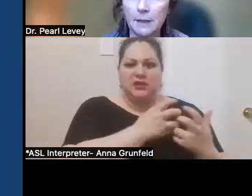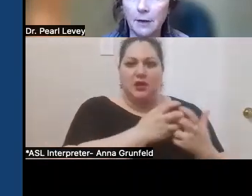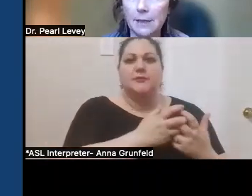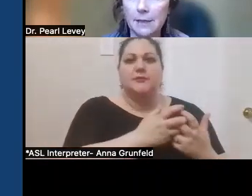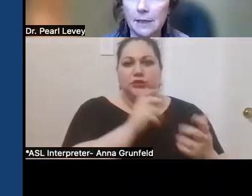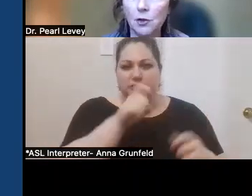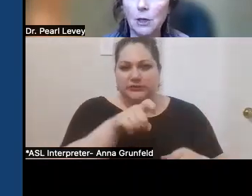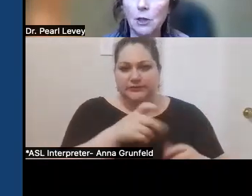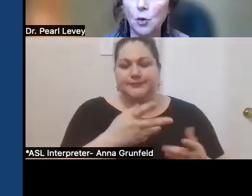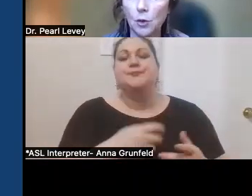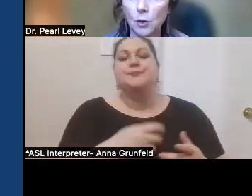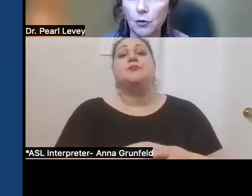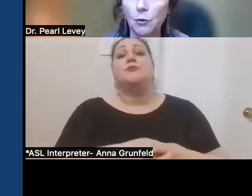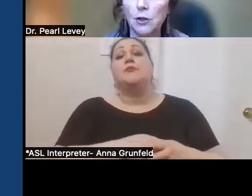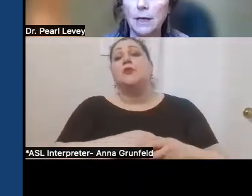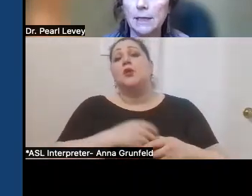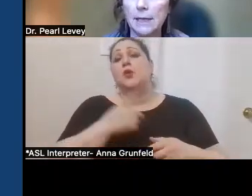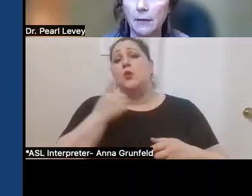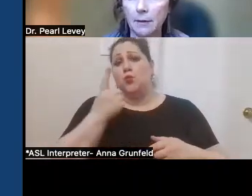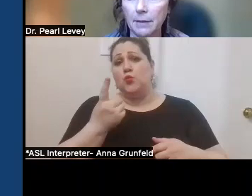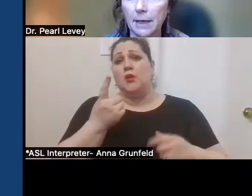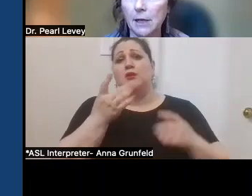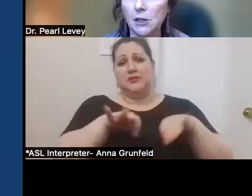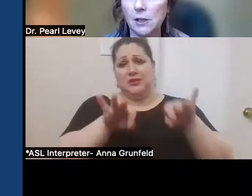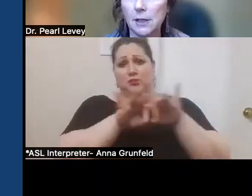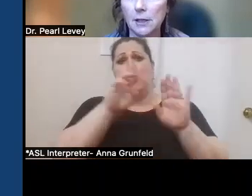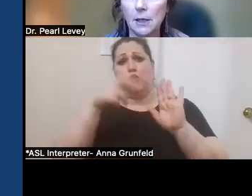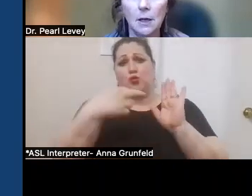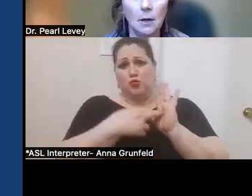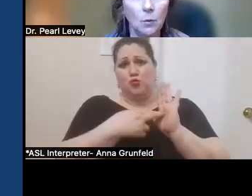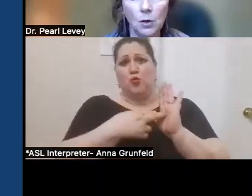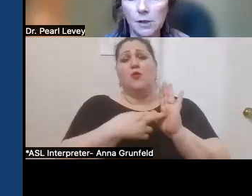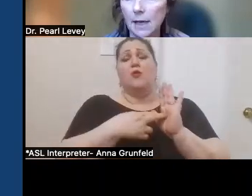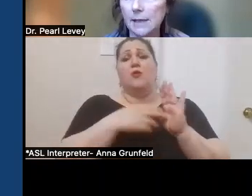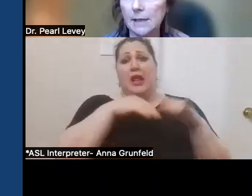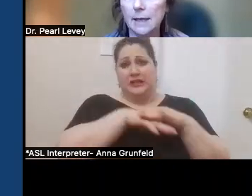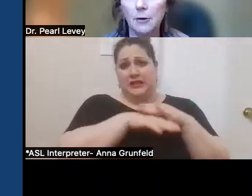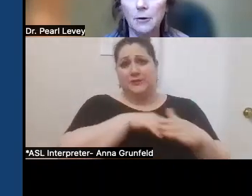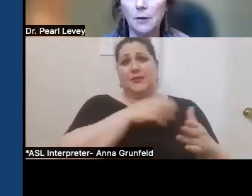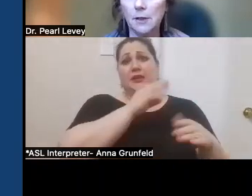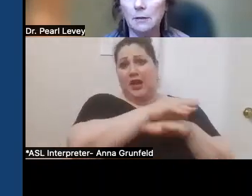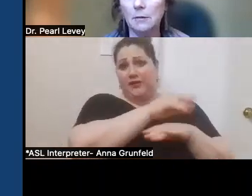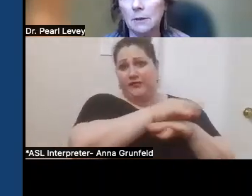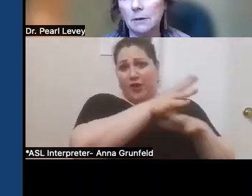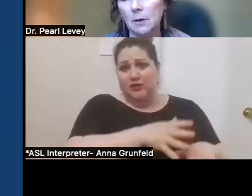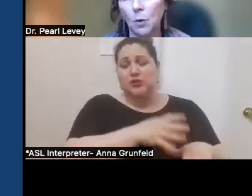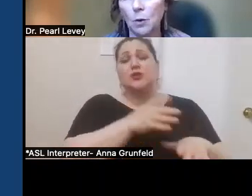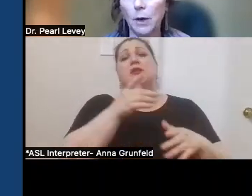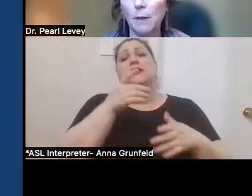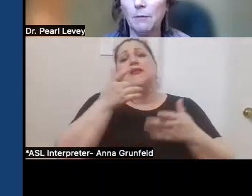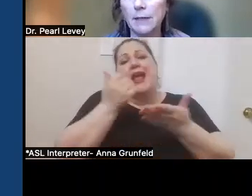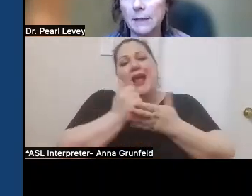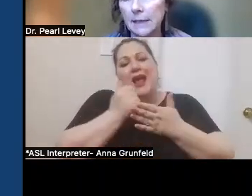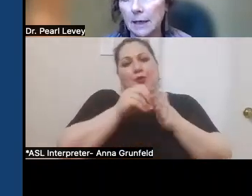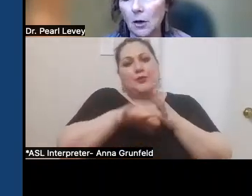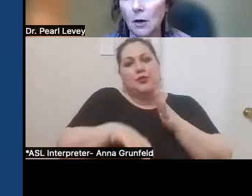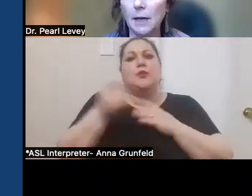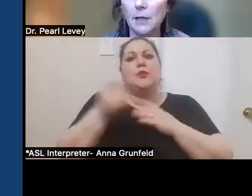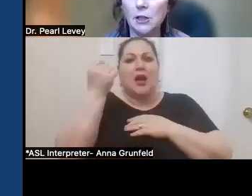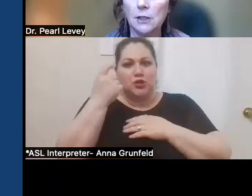of accessibility advice is to really talk it through and to understand the implications and worst case scenarios and what would happen if they didn't get accommodations